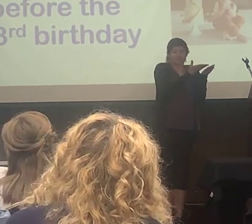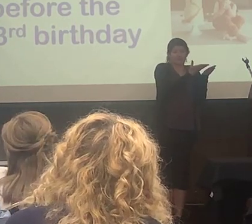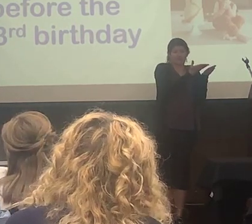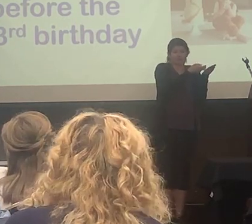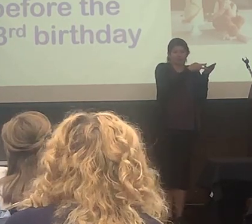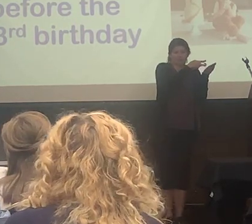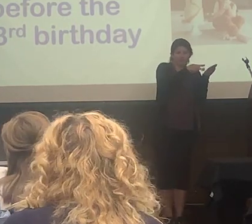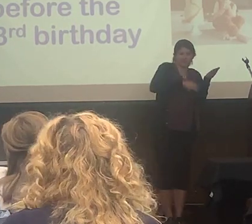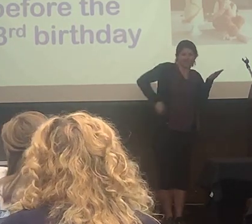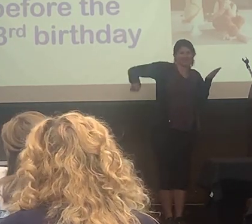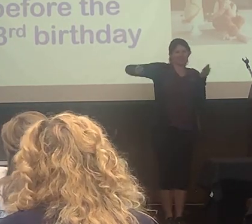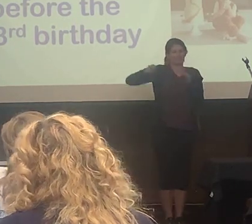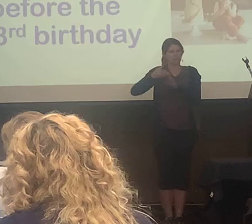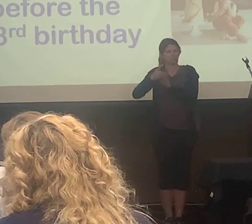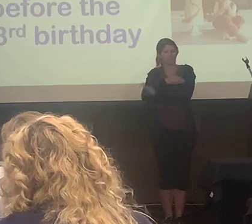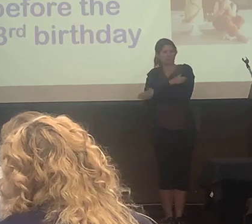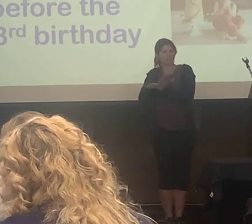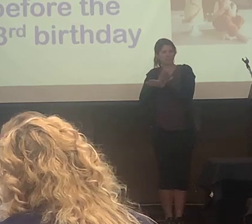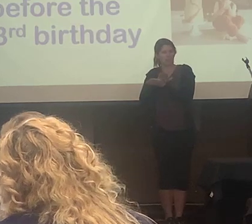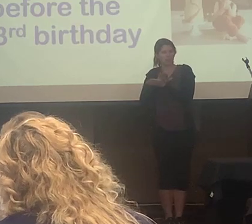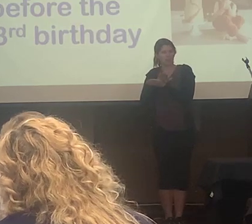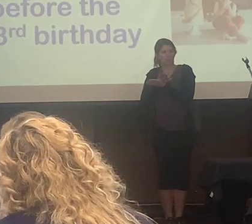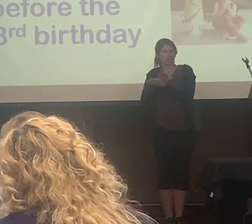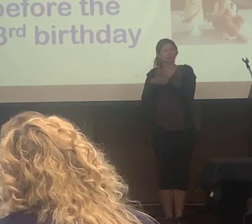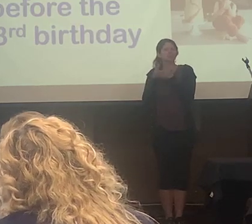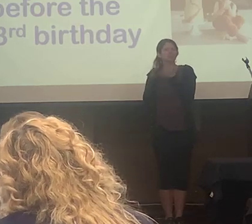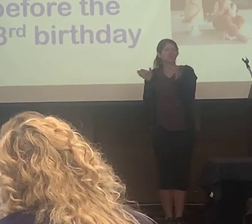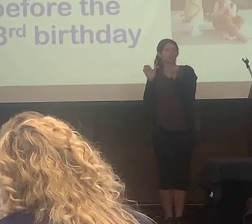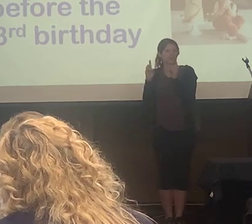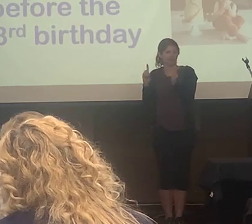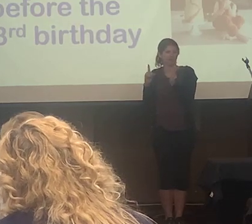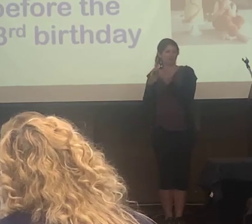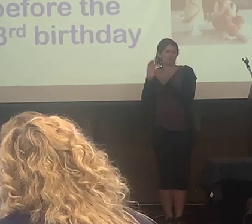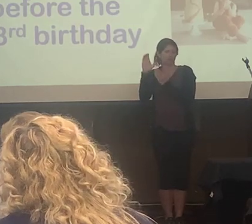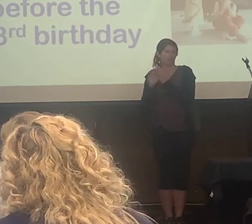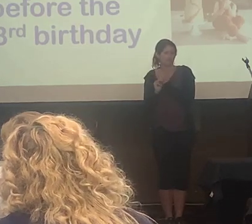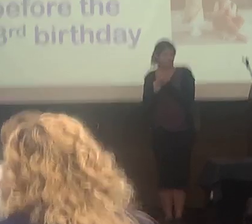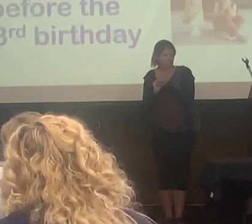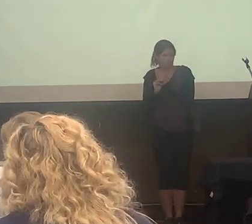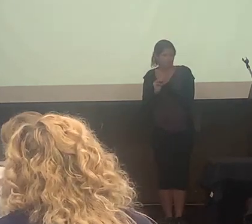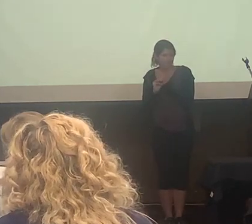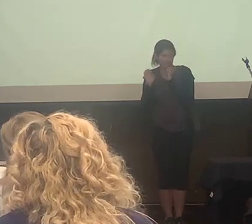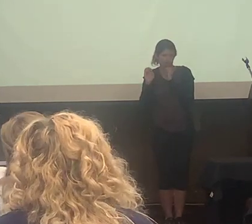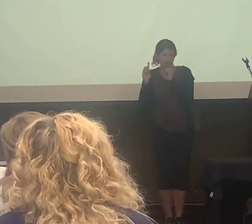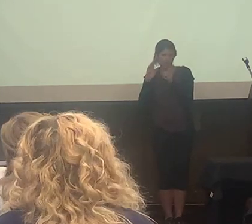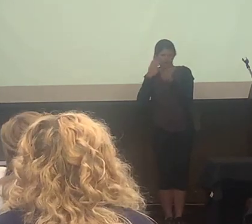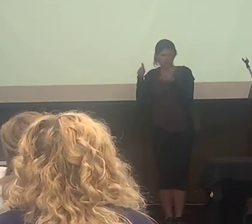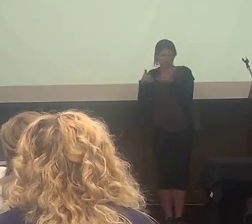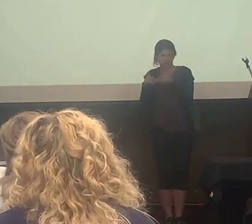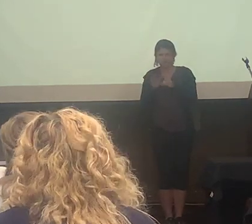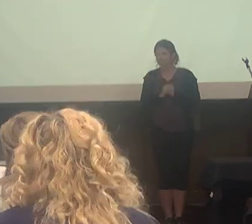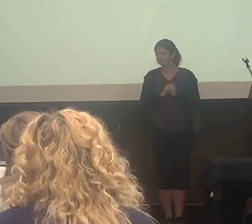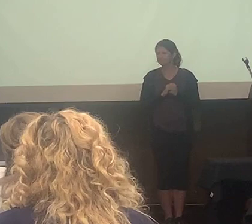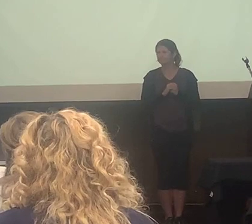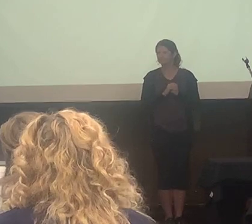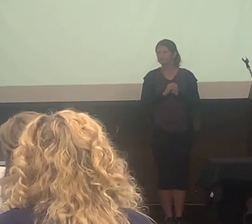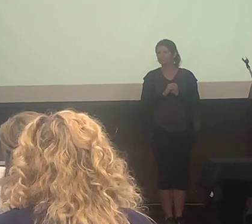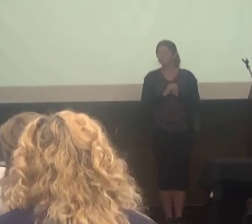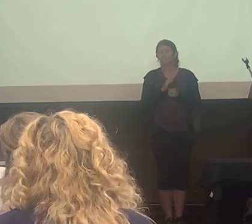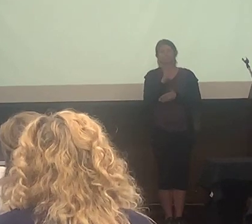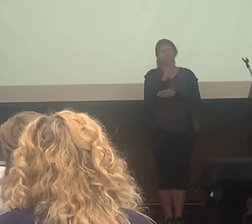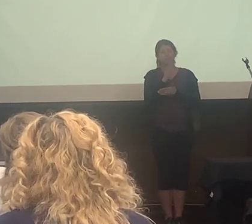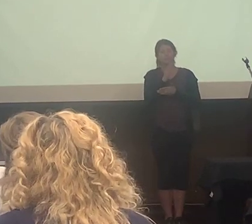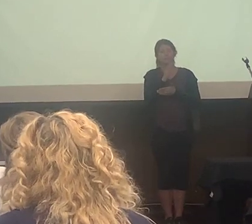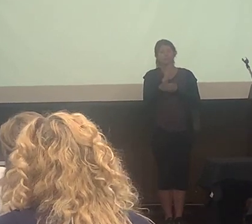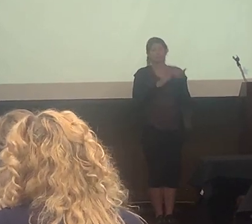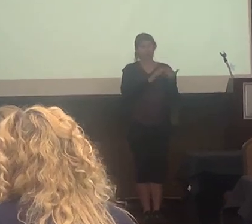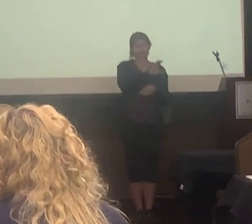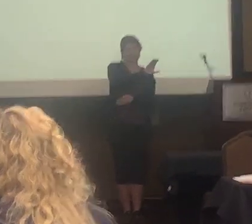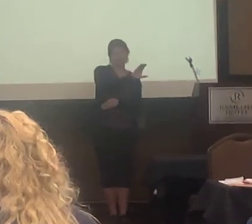um